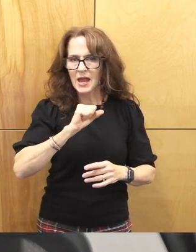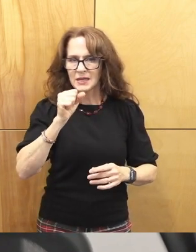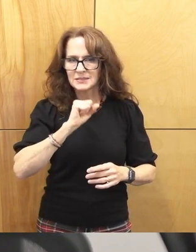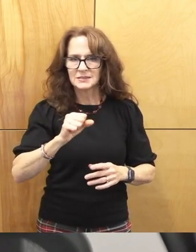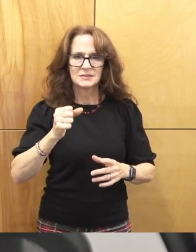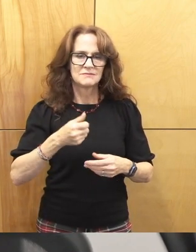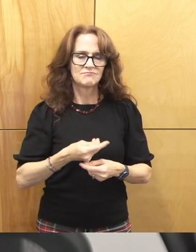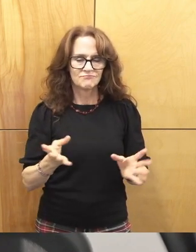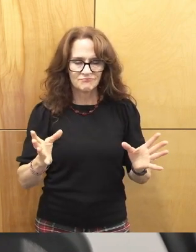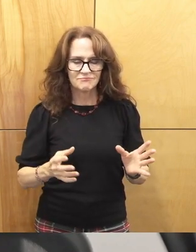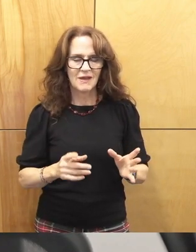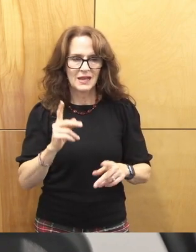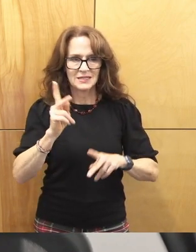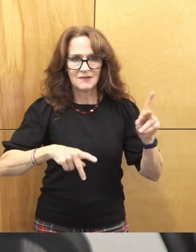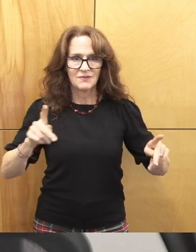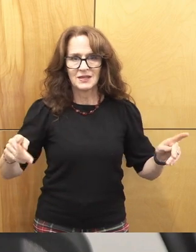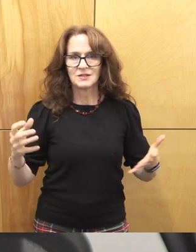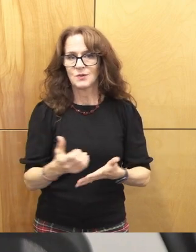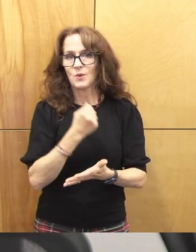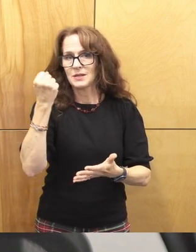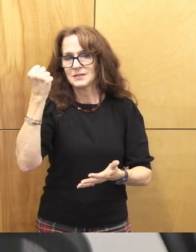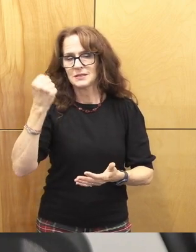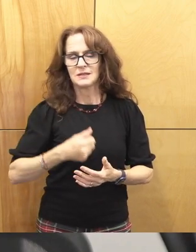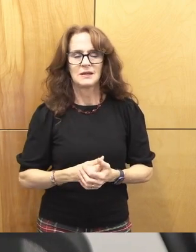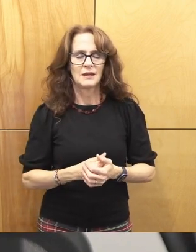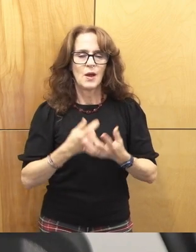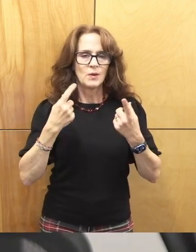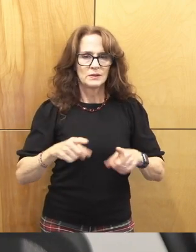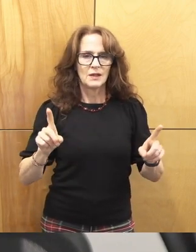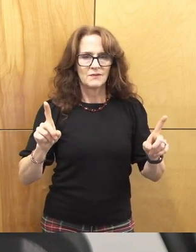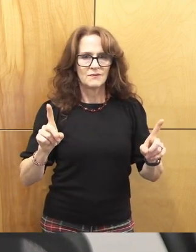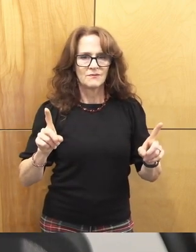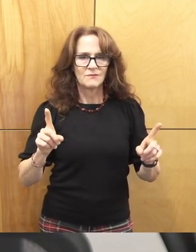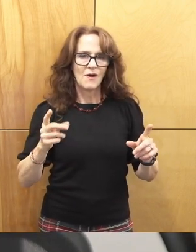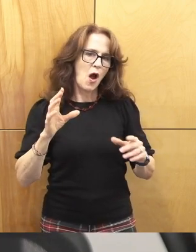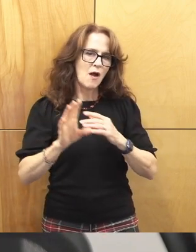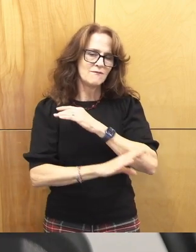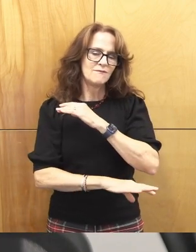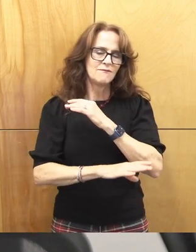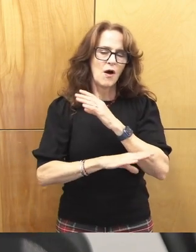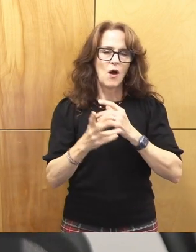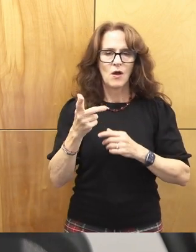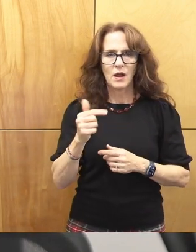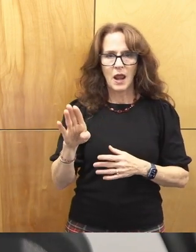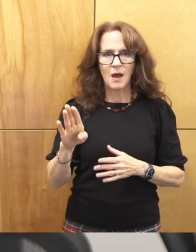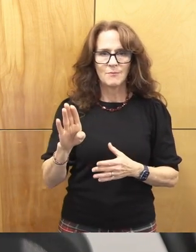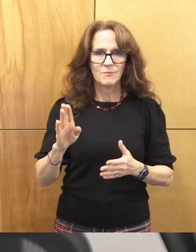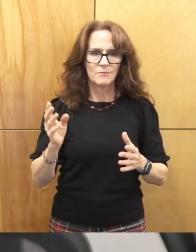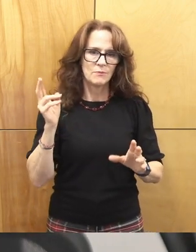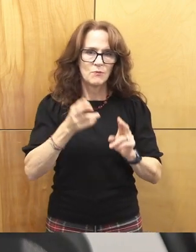Recently, we successfully hosted our fall club rush. We had 79 clubs, interest groups,